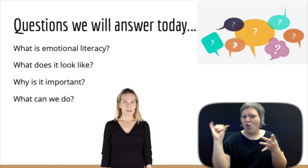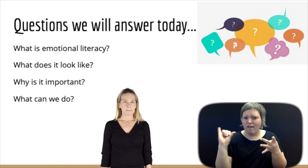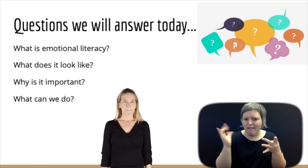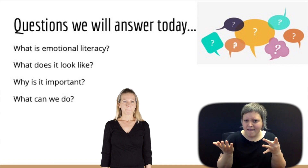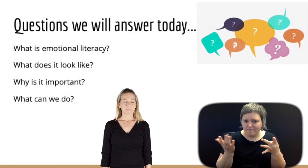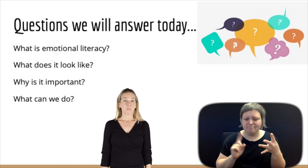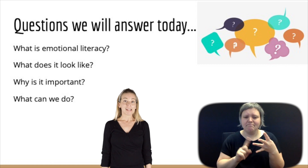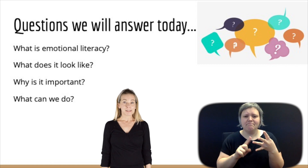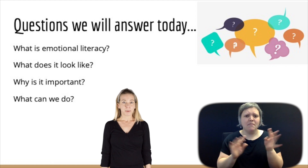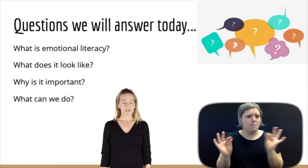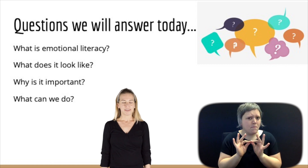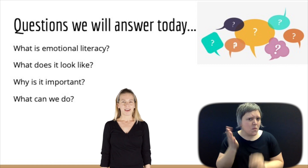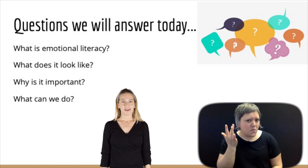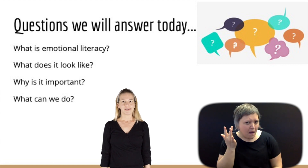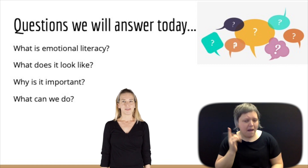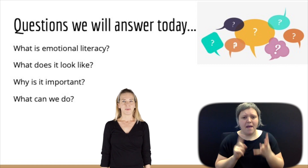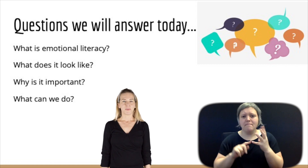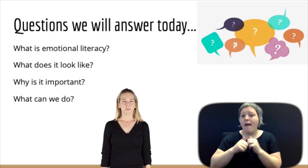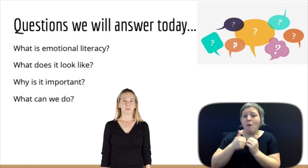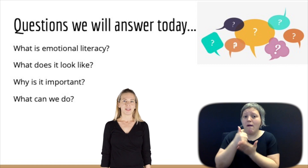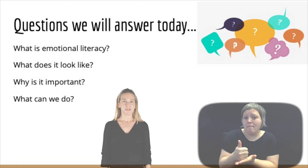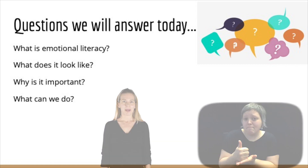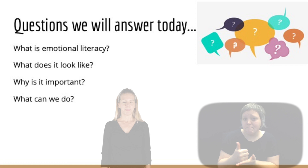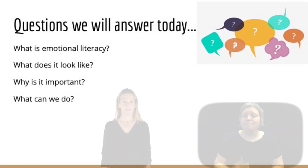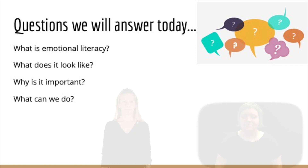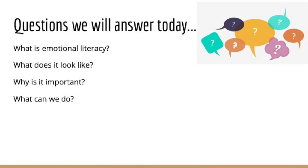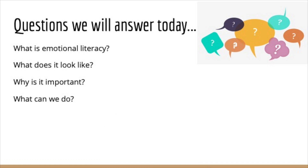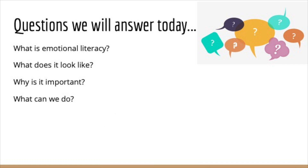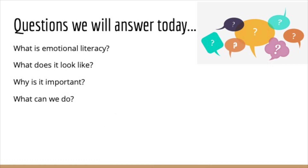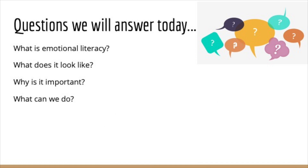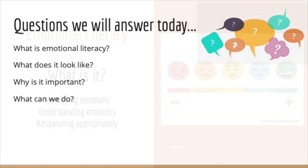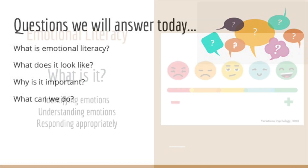Why it's important, and what we can do to help.